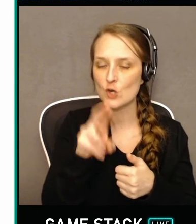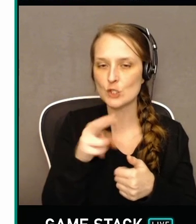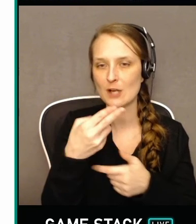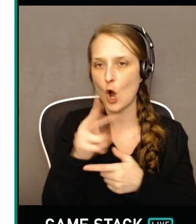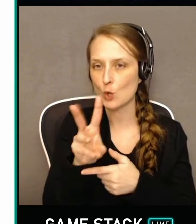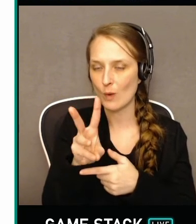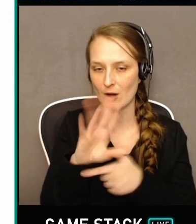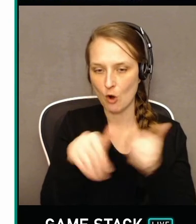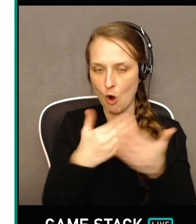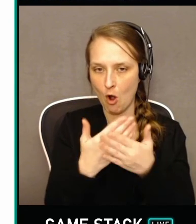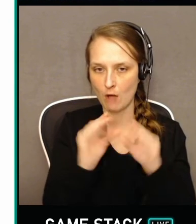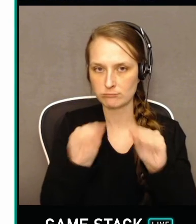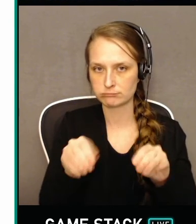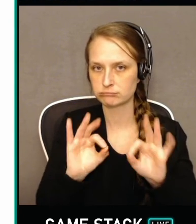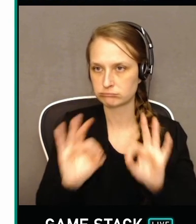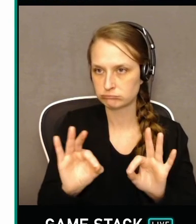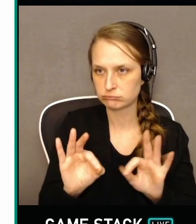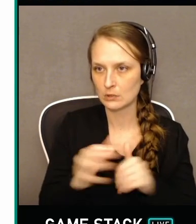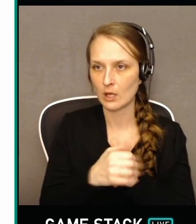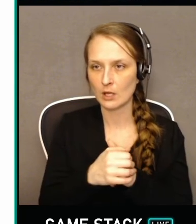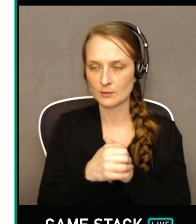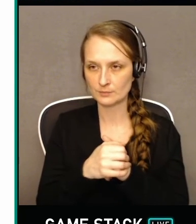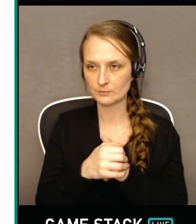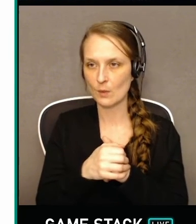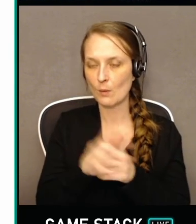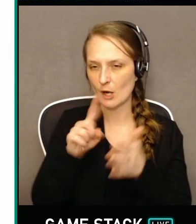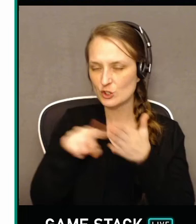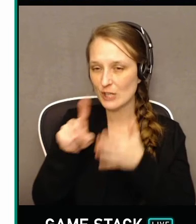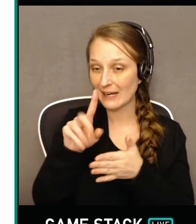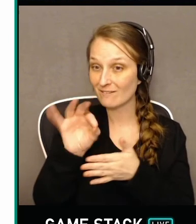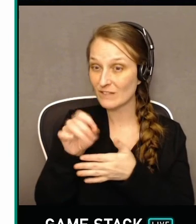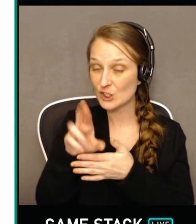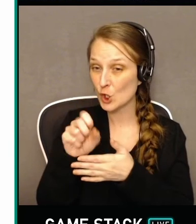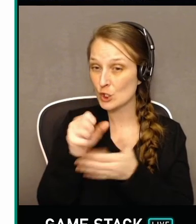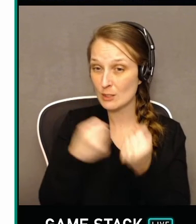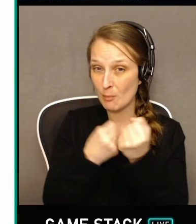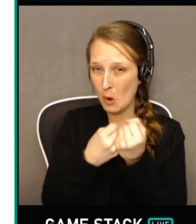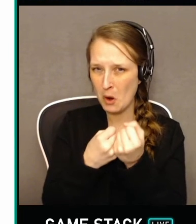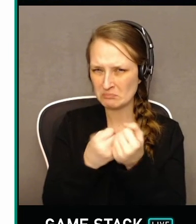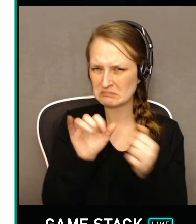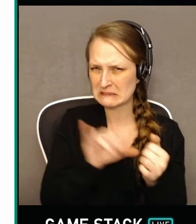Again, this is no different from how check feature support worked before. If you were in the habit of using it,